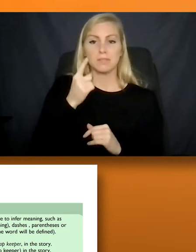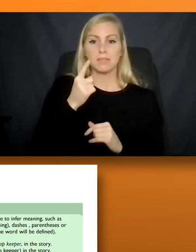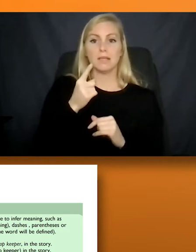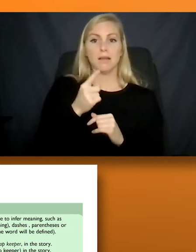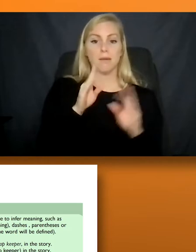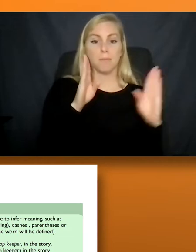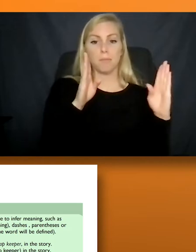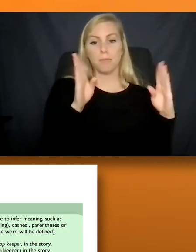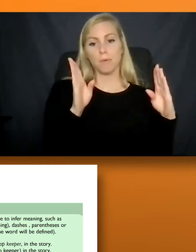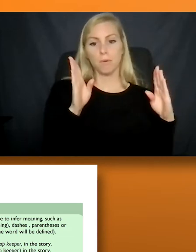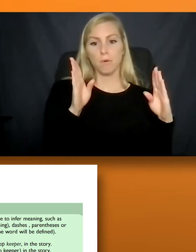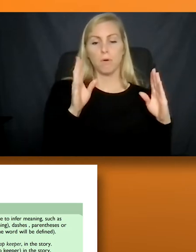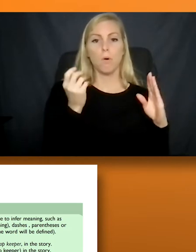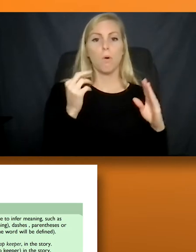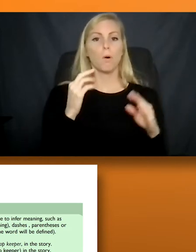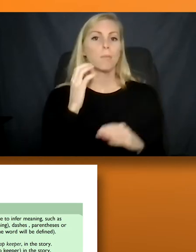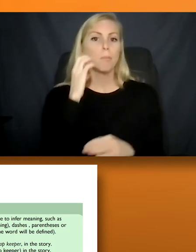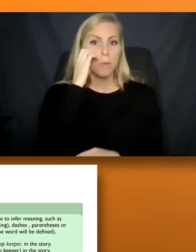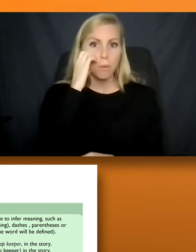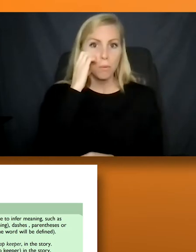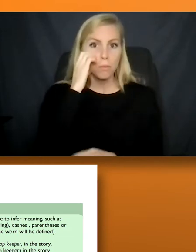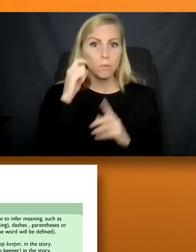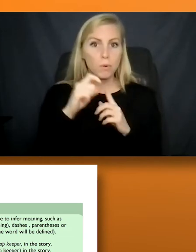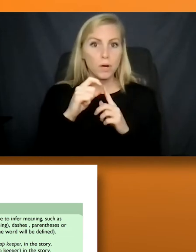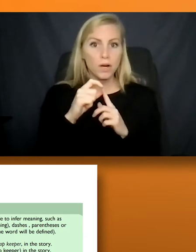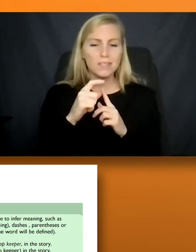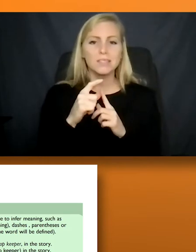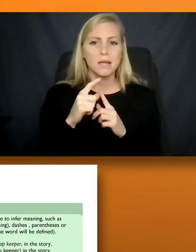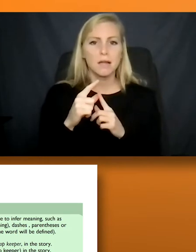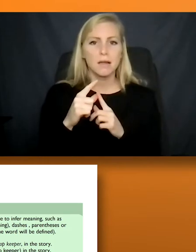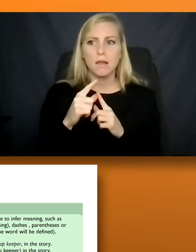are actually vocabulary words for that textbook.